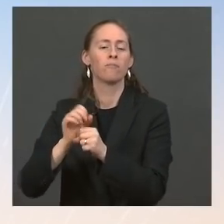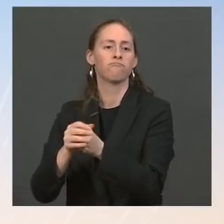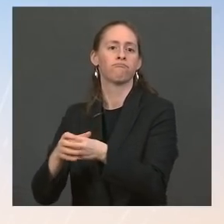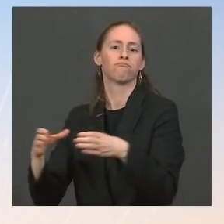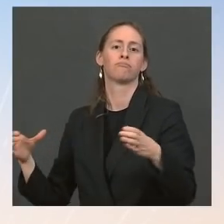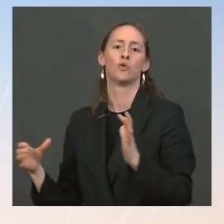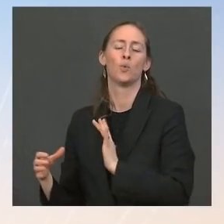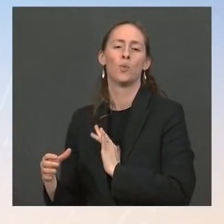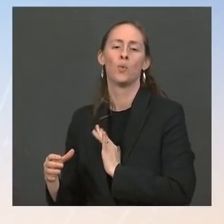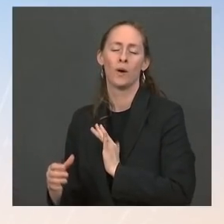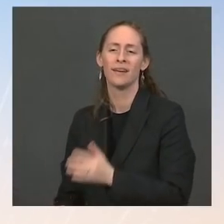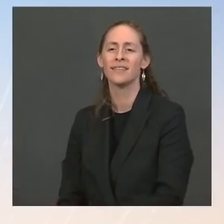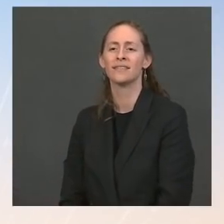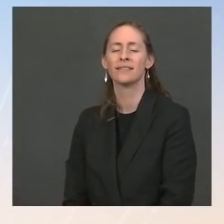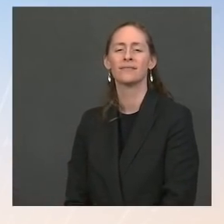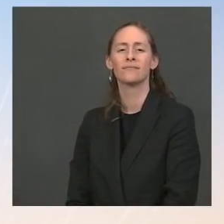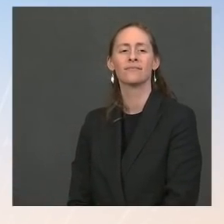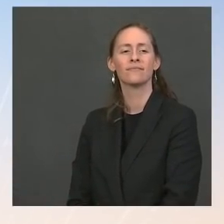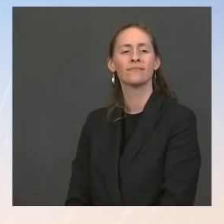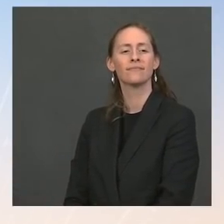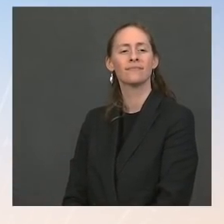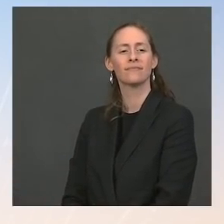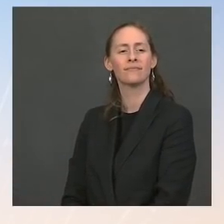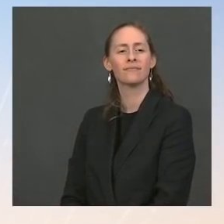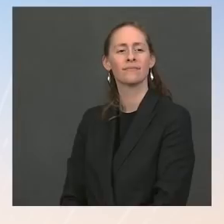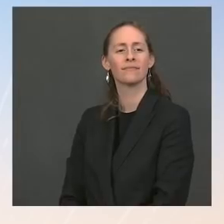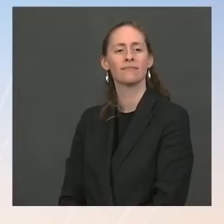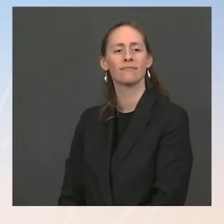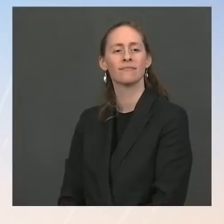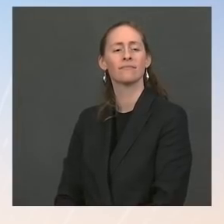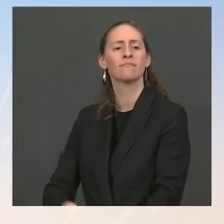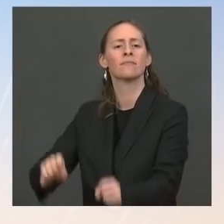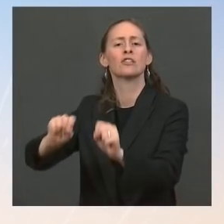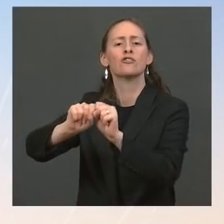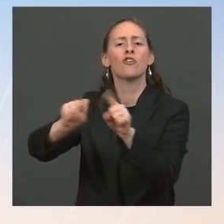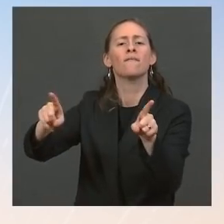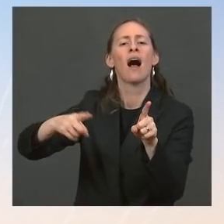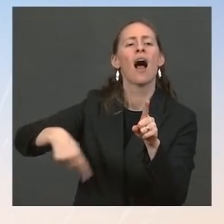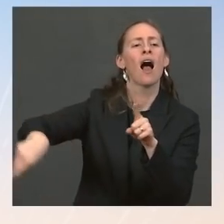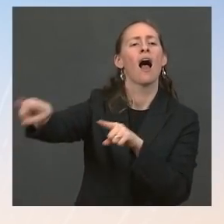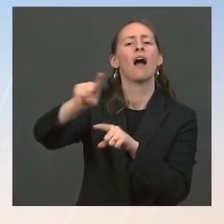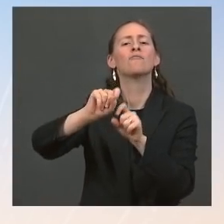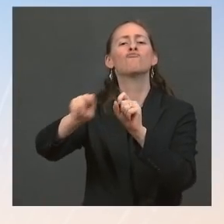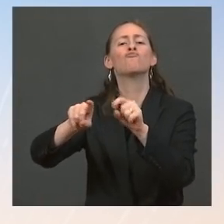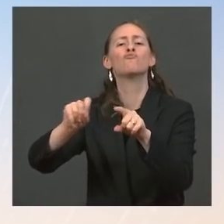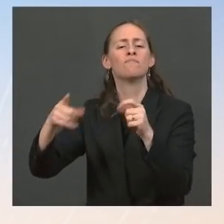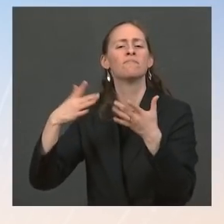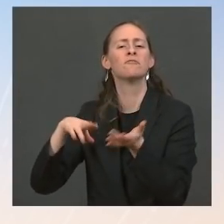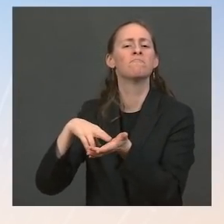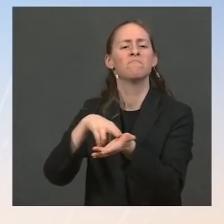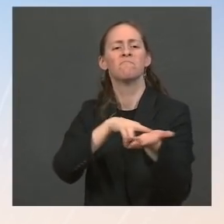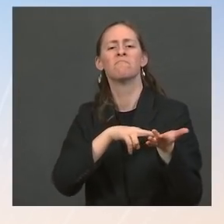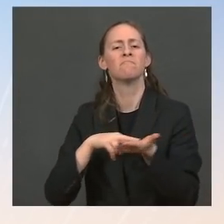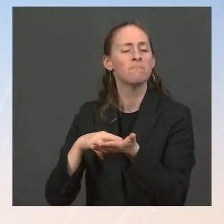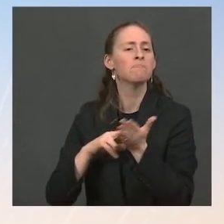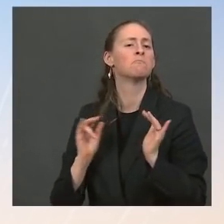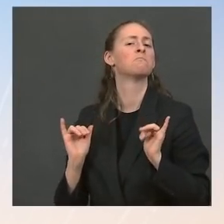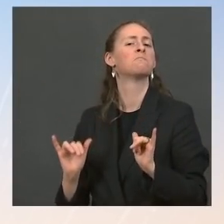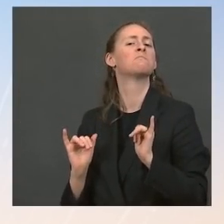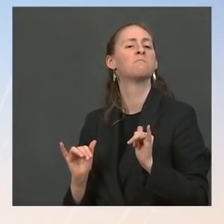survey came in at the lowest level since November of 2011. If you look at the story that you guys have made clear you believe you have on what the President